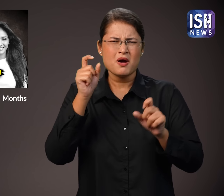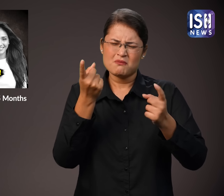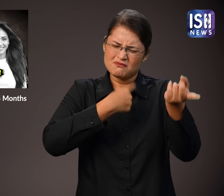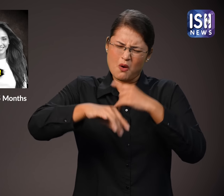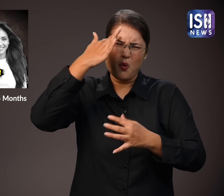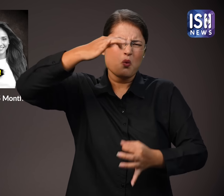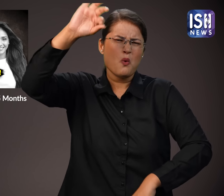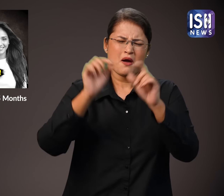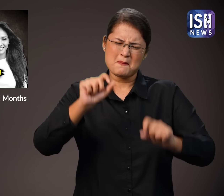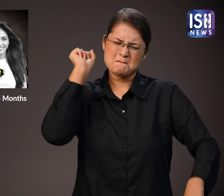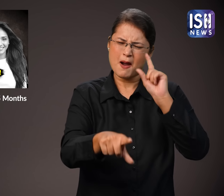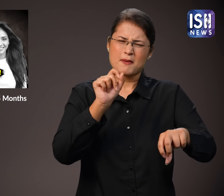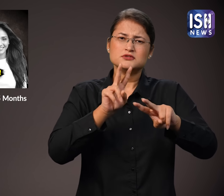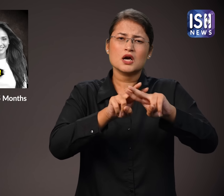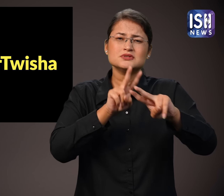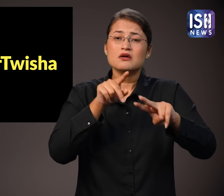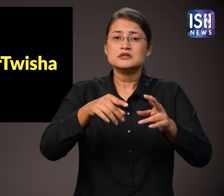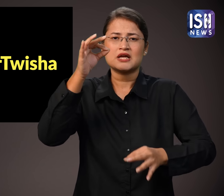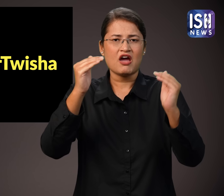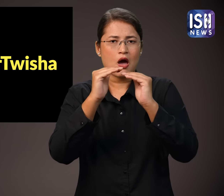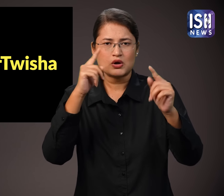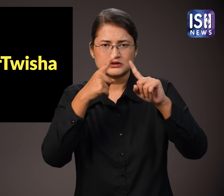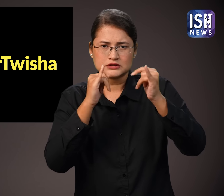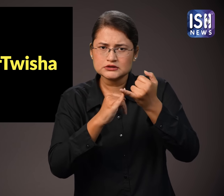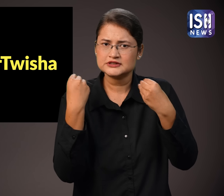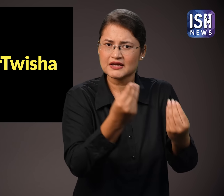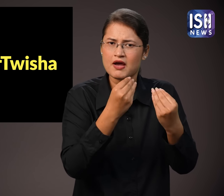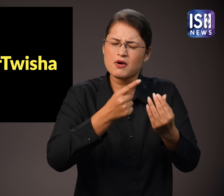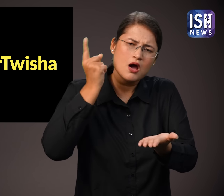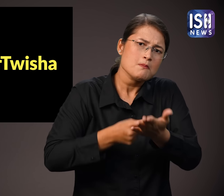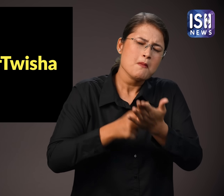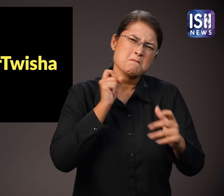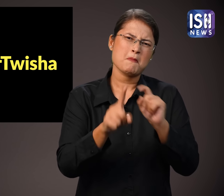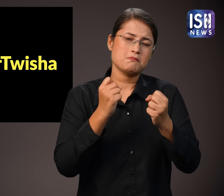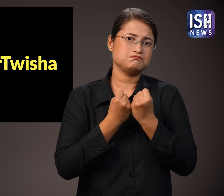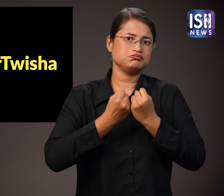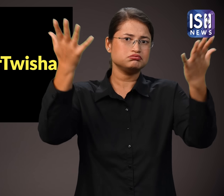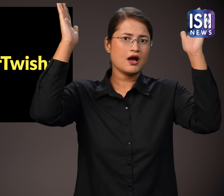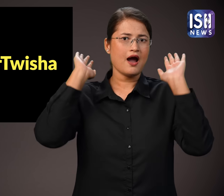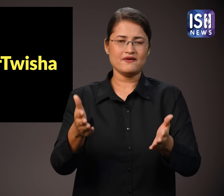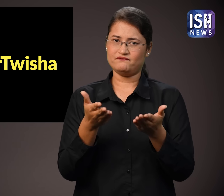People were angry. Hashtags like #JusticeForTwisha spread widely.